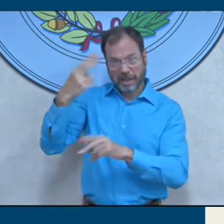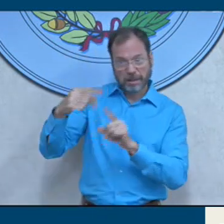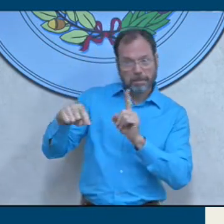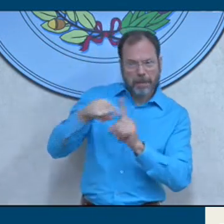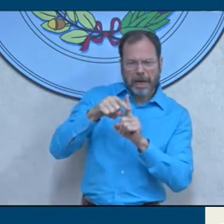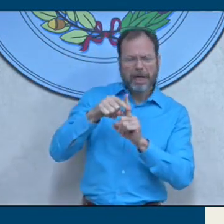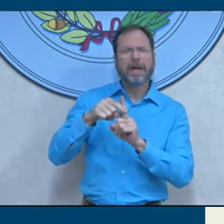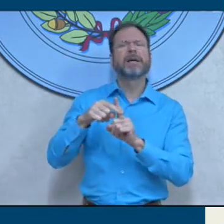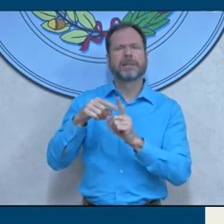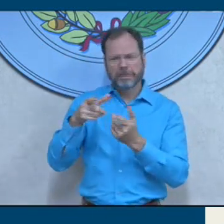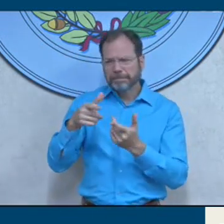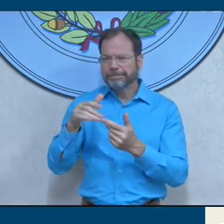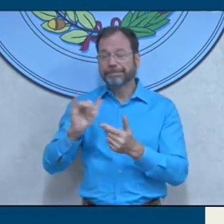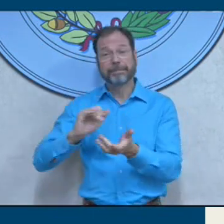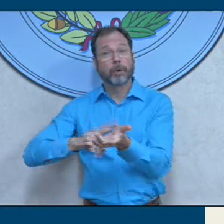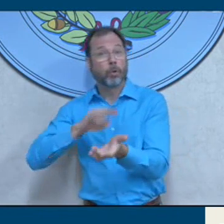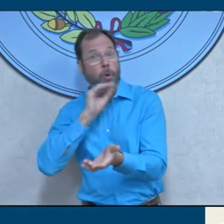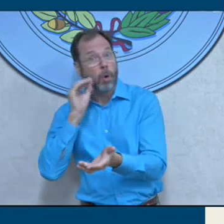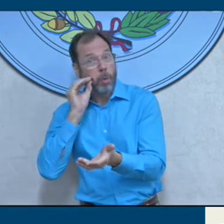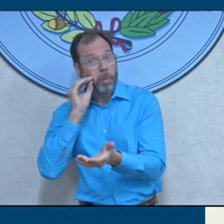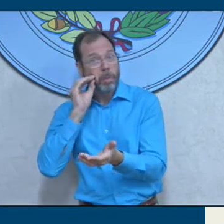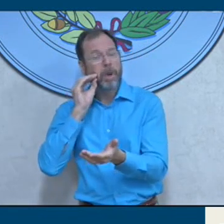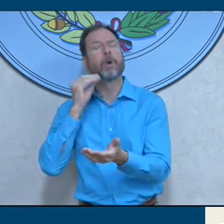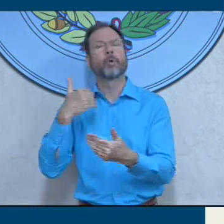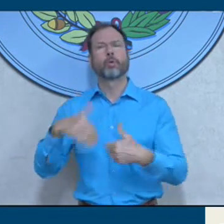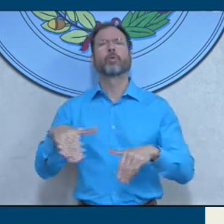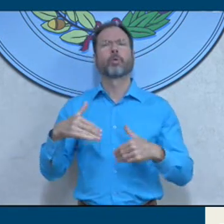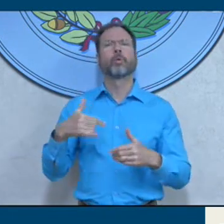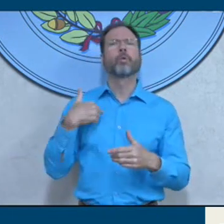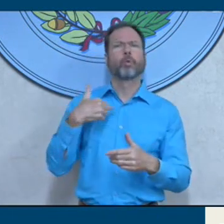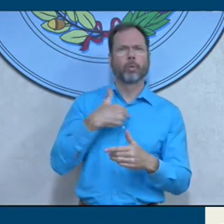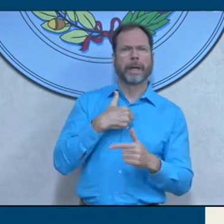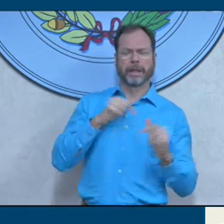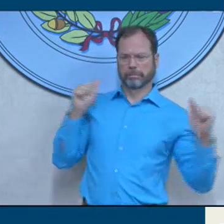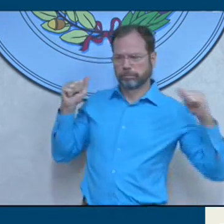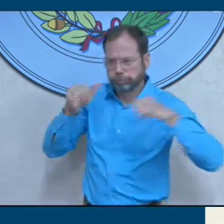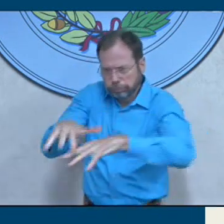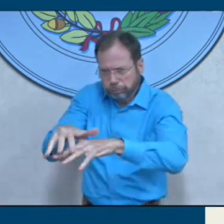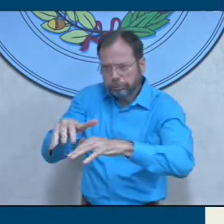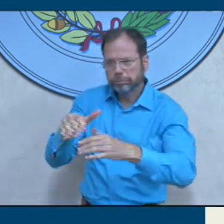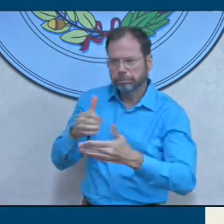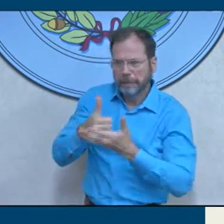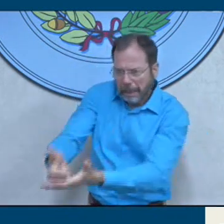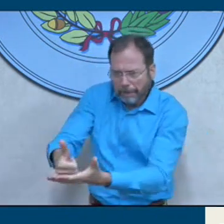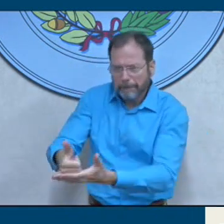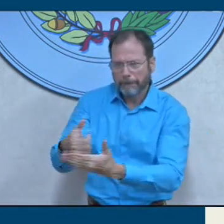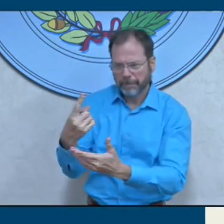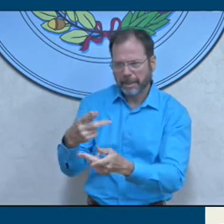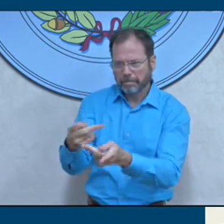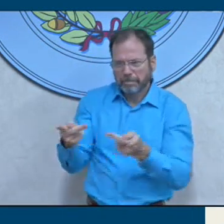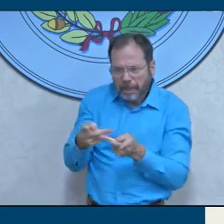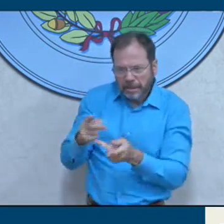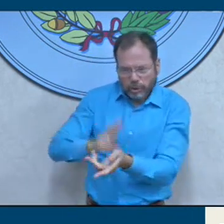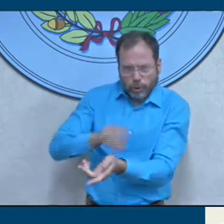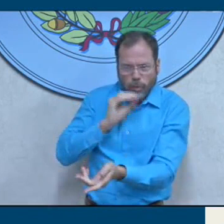REGIONS ACROSS THE ENTIRE STATE OF TEXAS. WHEN WE HAVE A HIGH LEVEL OF POSITIVITY IN